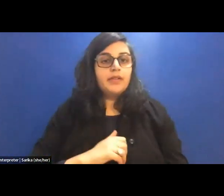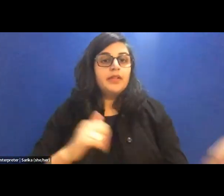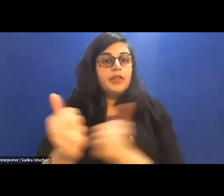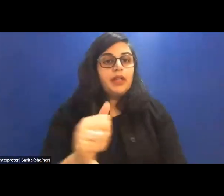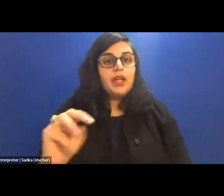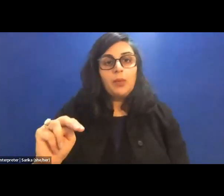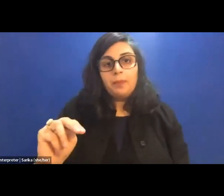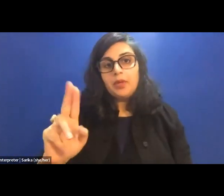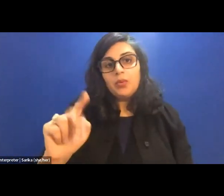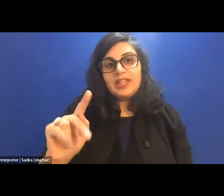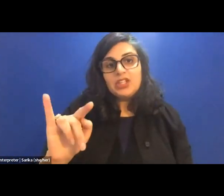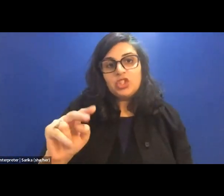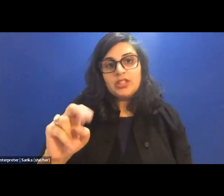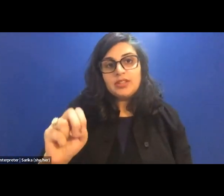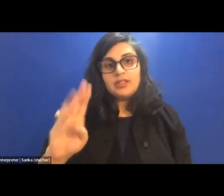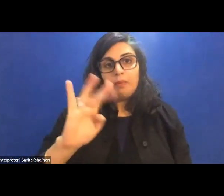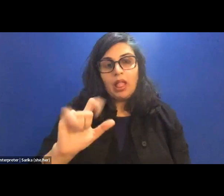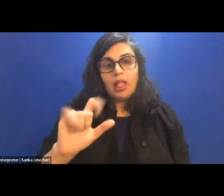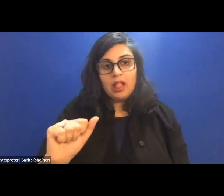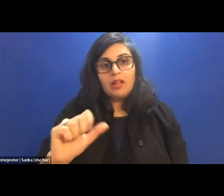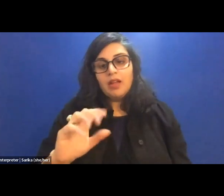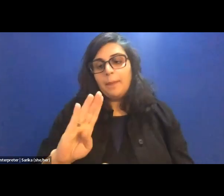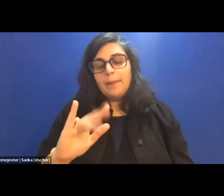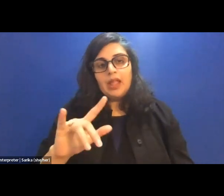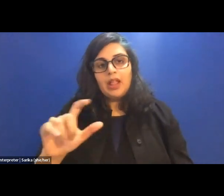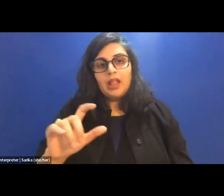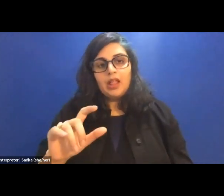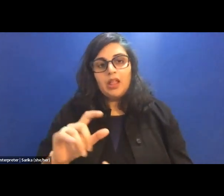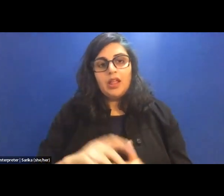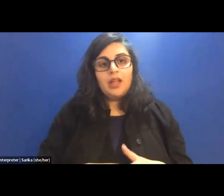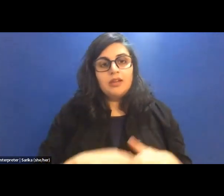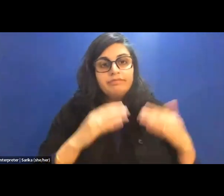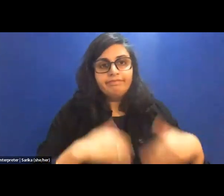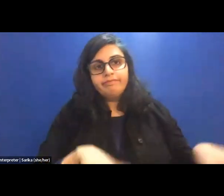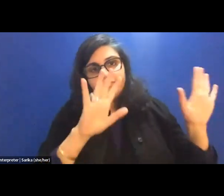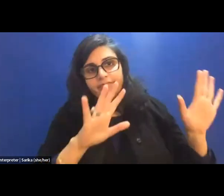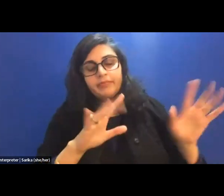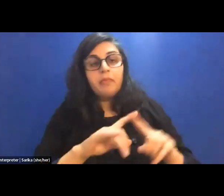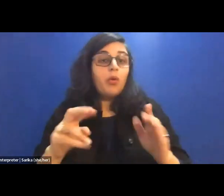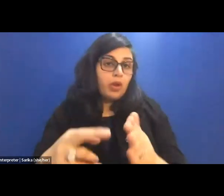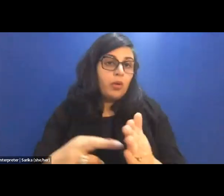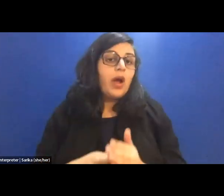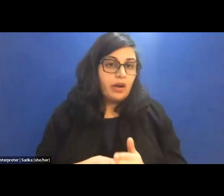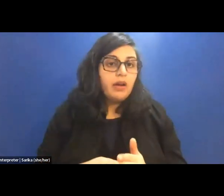We protected local oversight authority. And we also